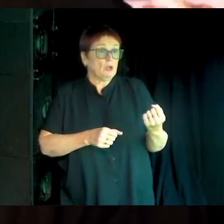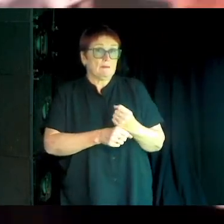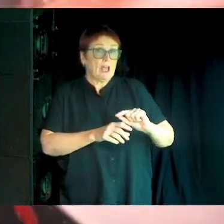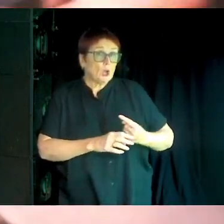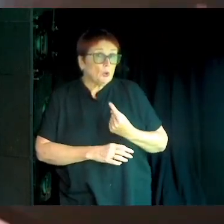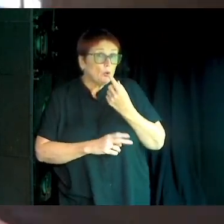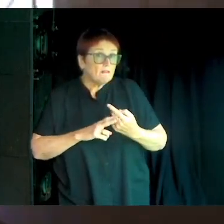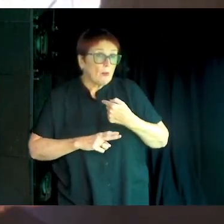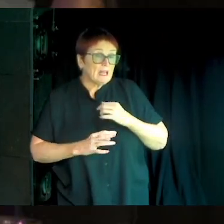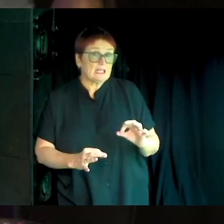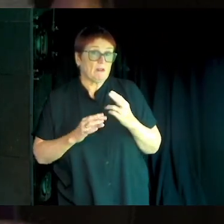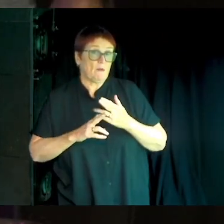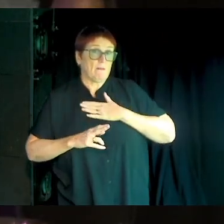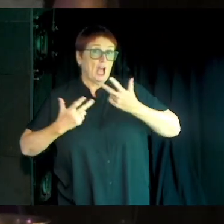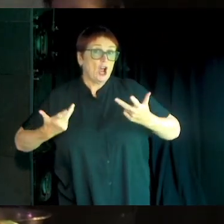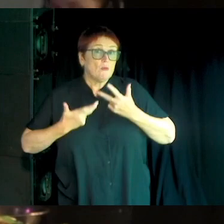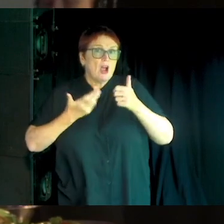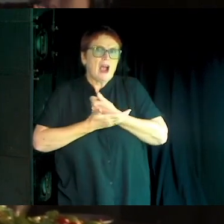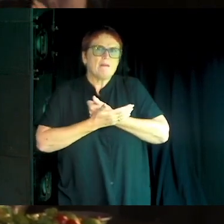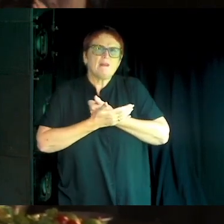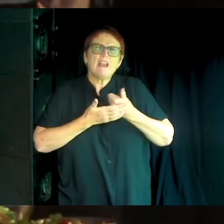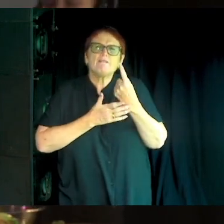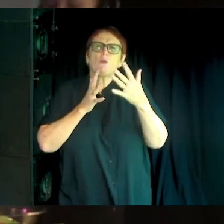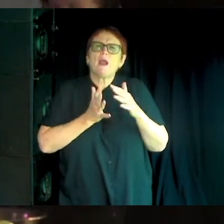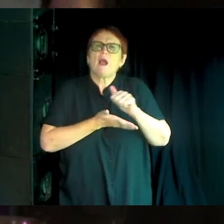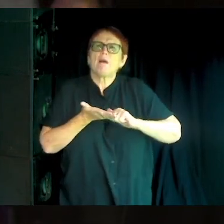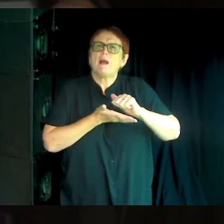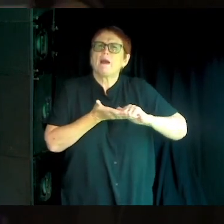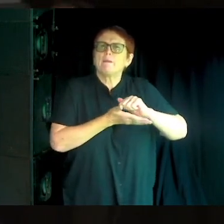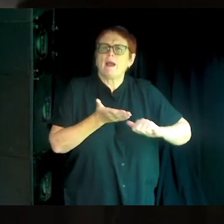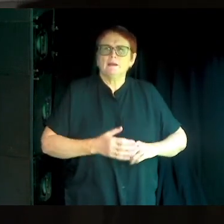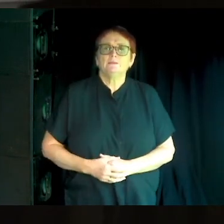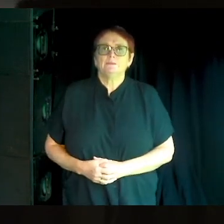freshly and then we get it every week so this is how it looks like but this is the cooked noodle